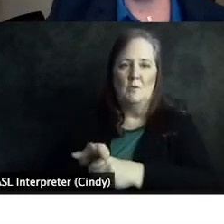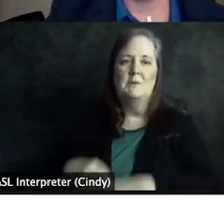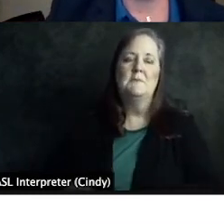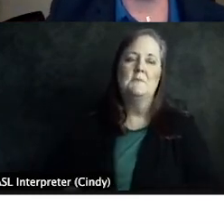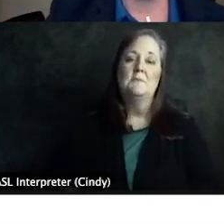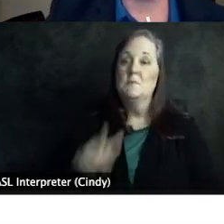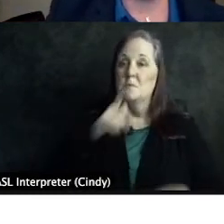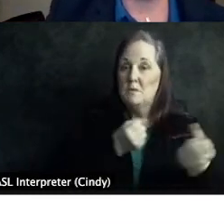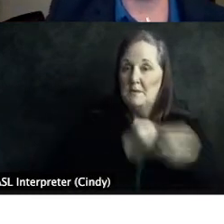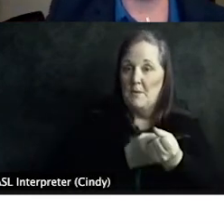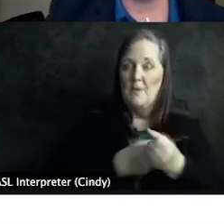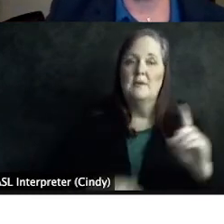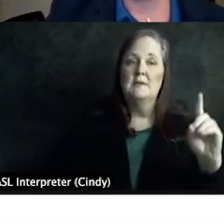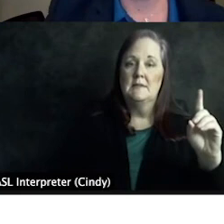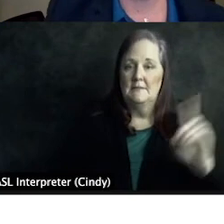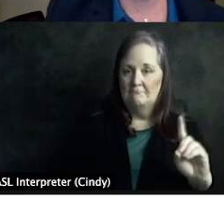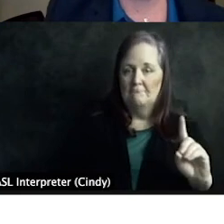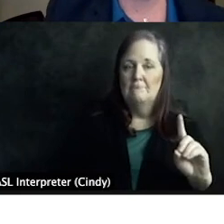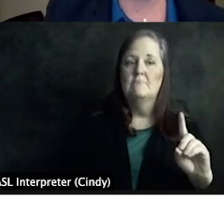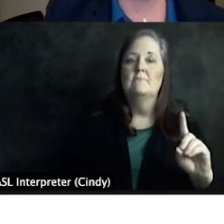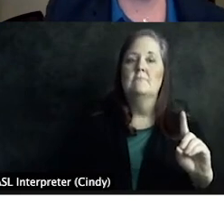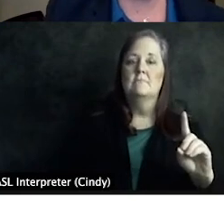So big dollars but not as big as some of those that we've seen already.